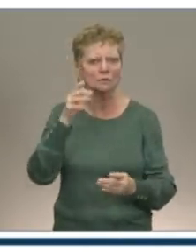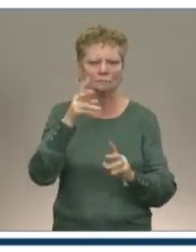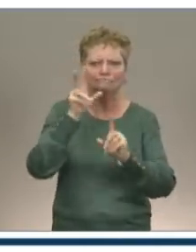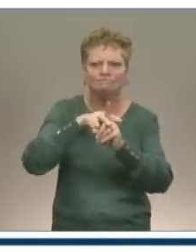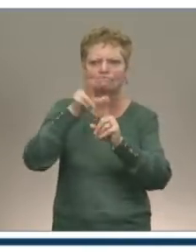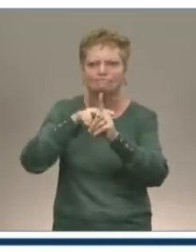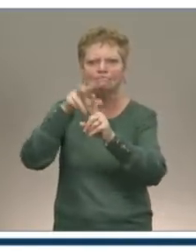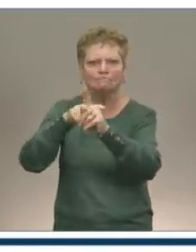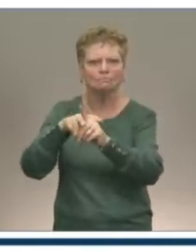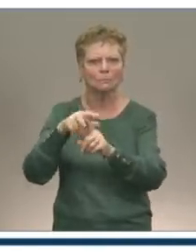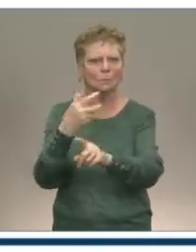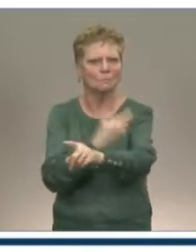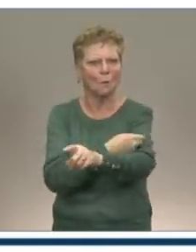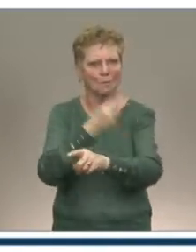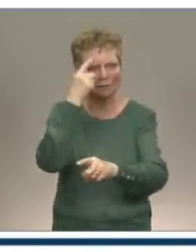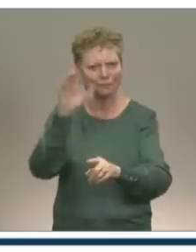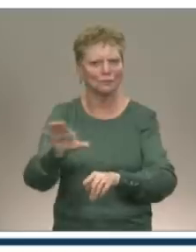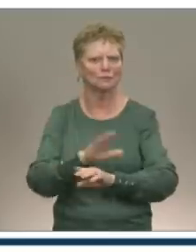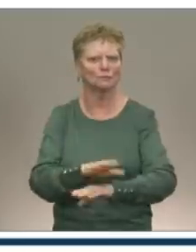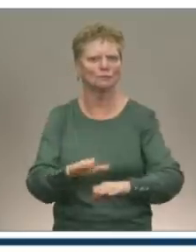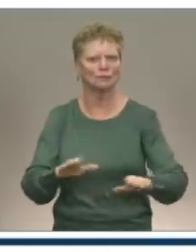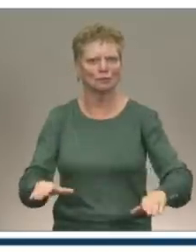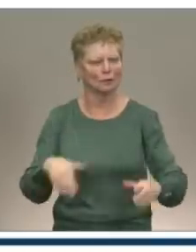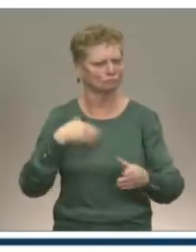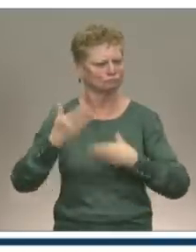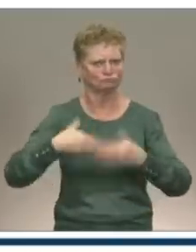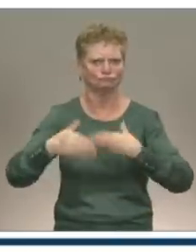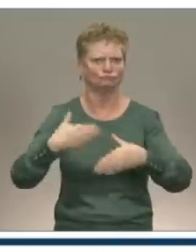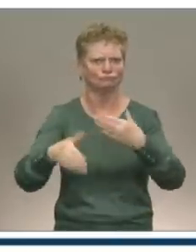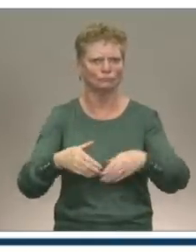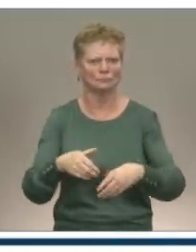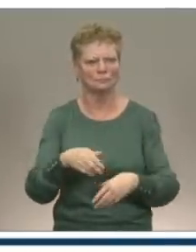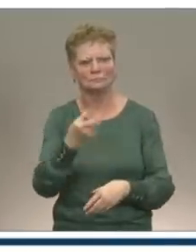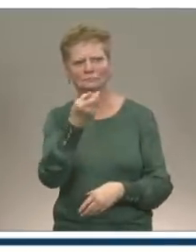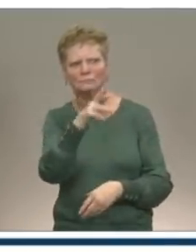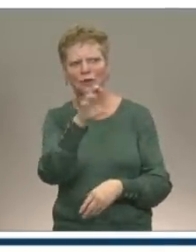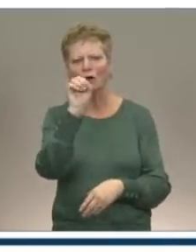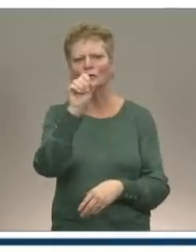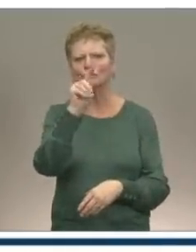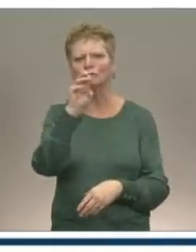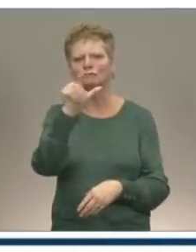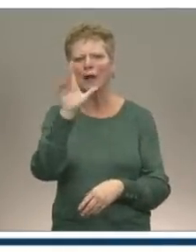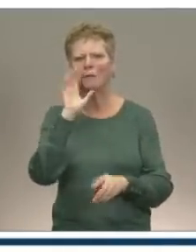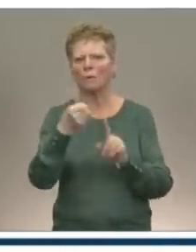booking them at a very rapid pace and dr strang will talk further about that so as a result of